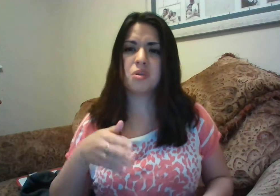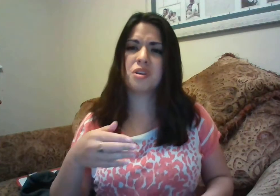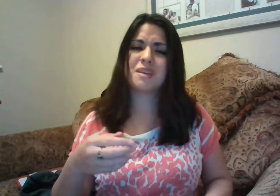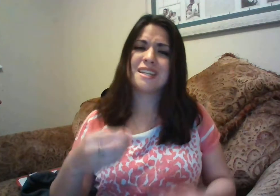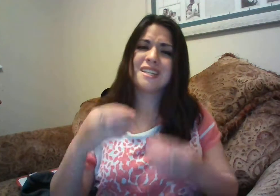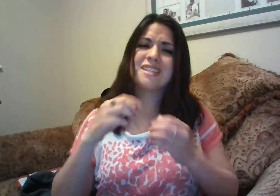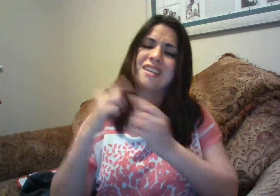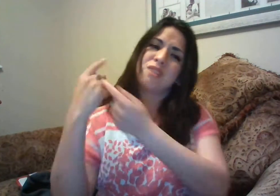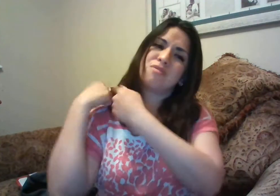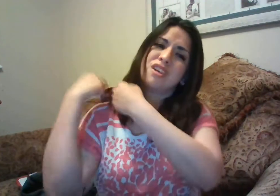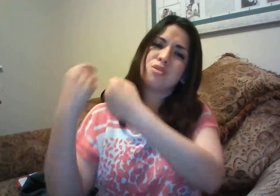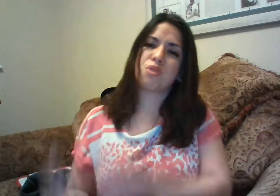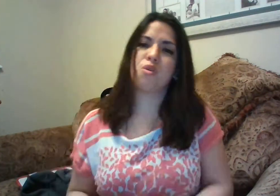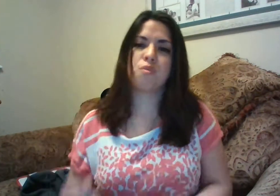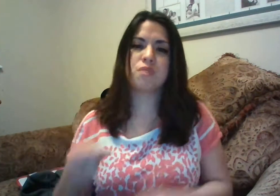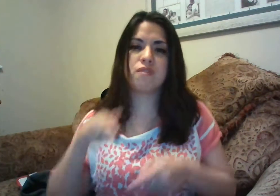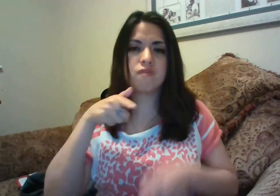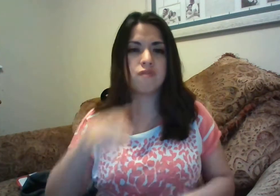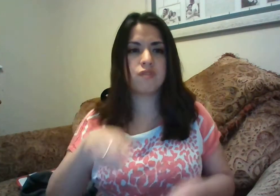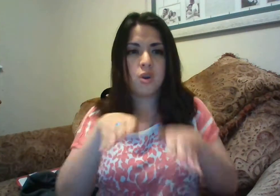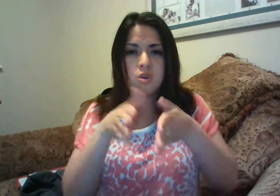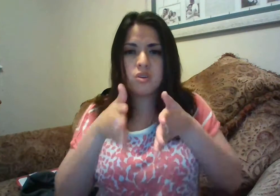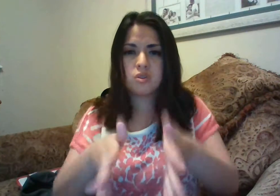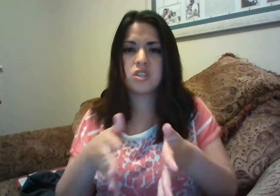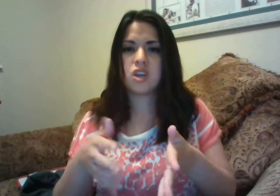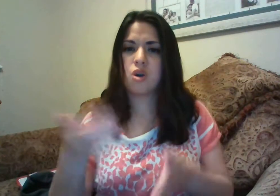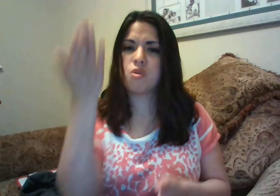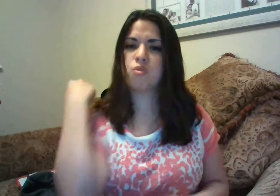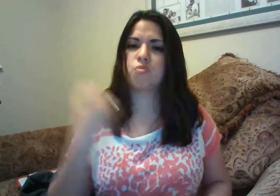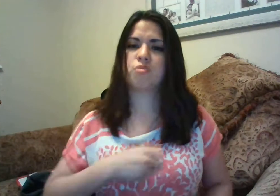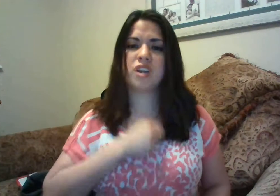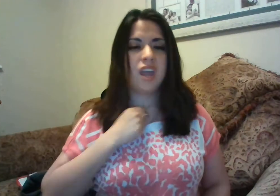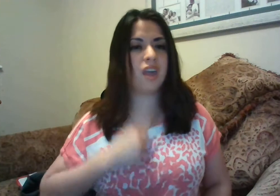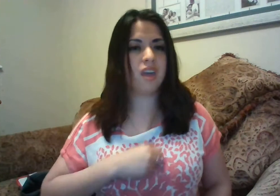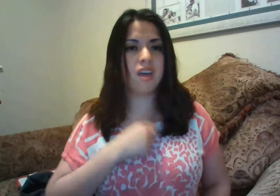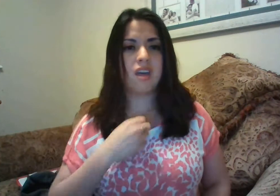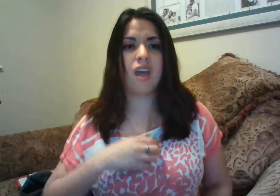We've been down this road before I'm so sorry,